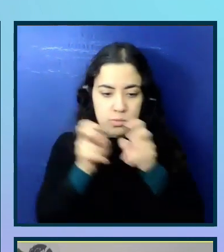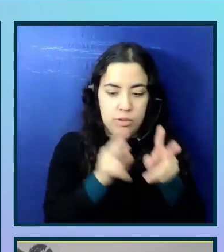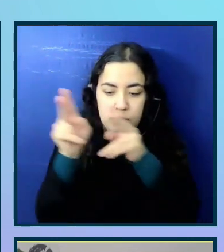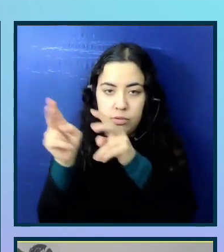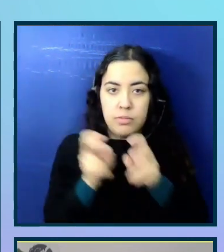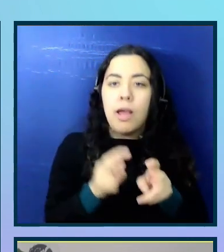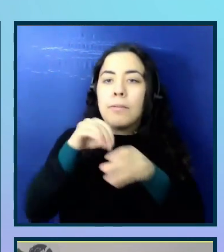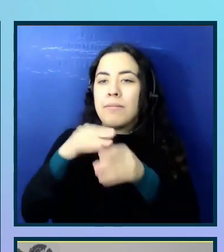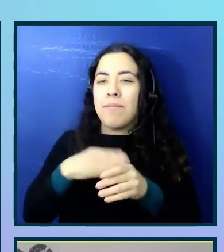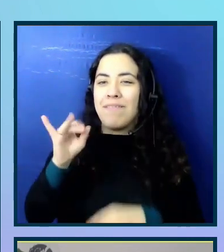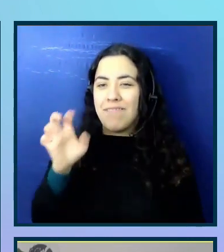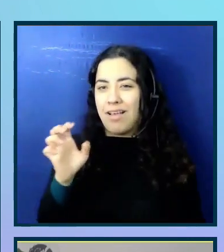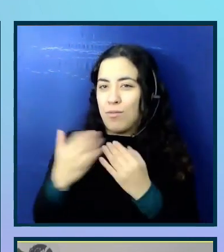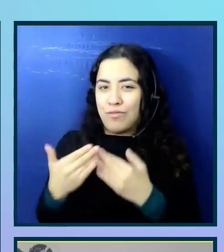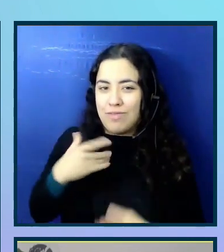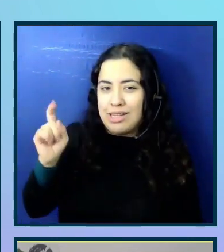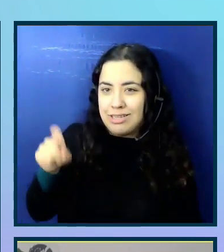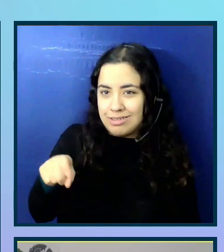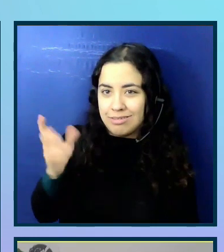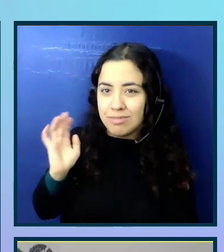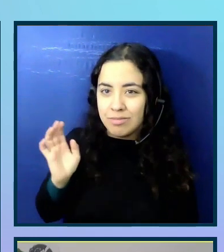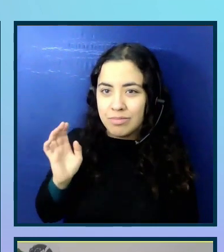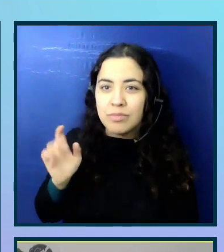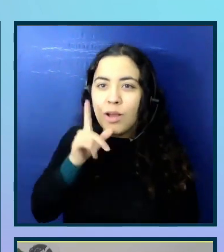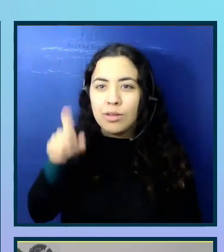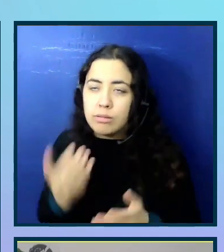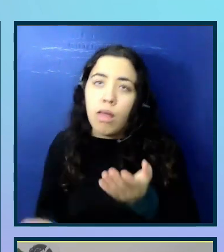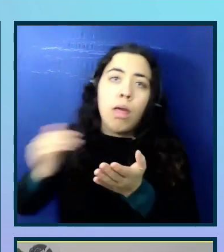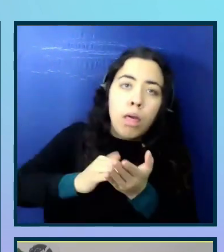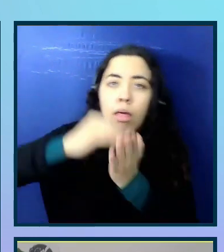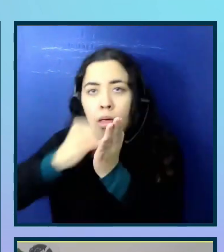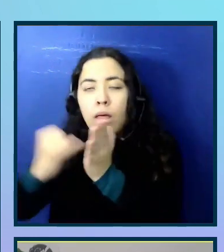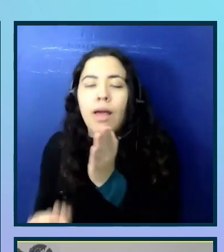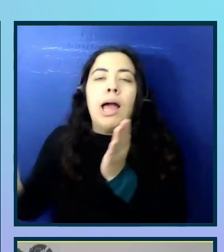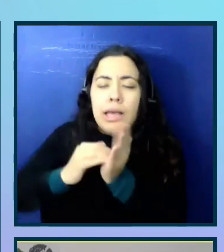into whatever text I need, and then I'm done. So I don't need to recreate this all the time. I have those component already.